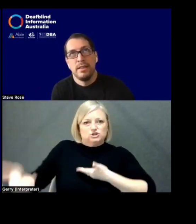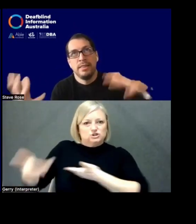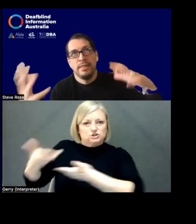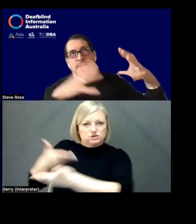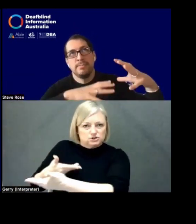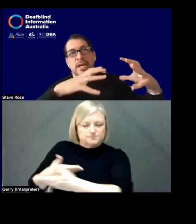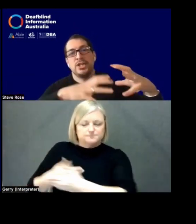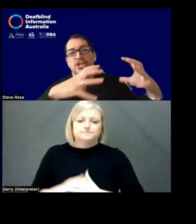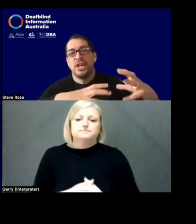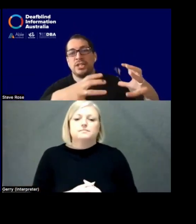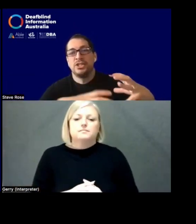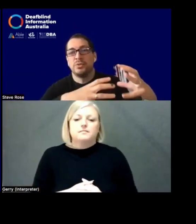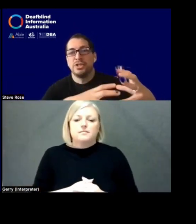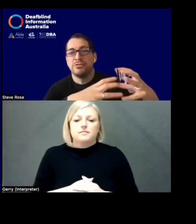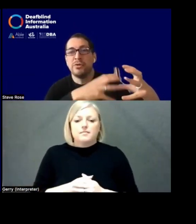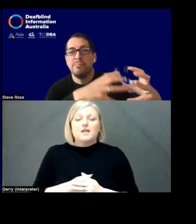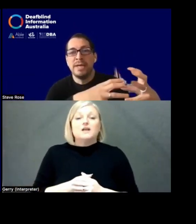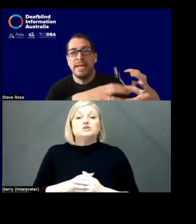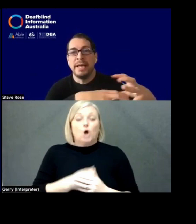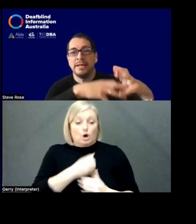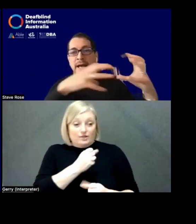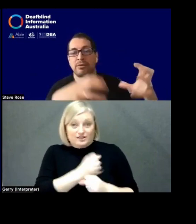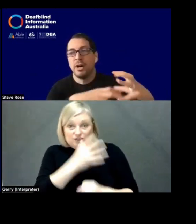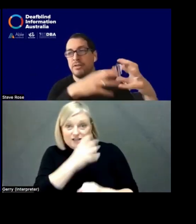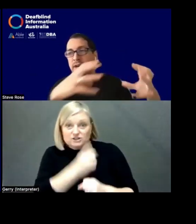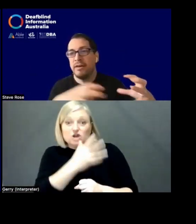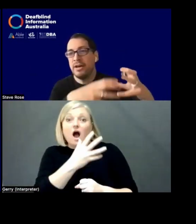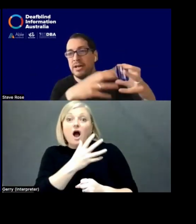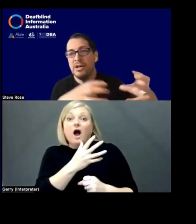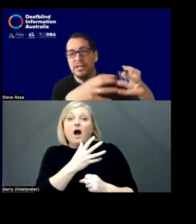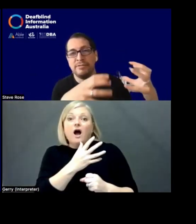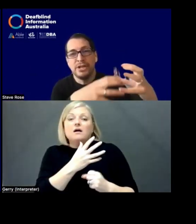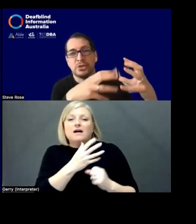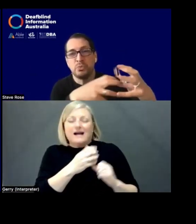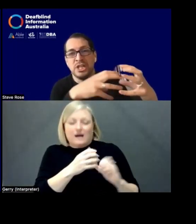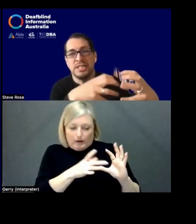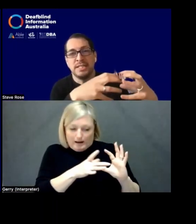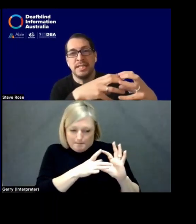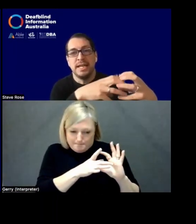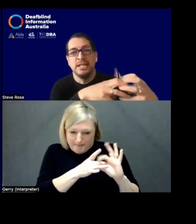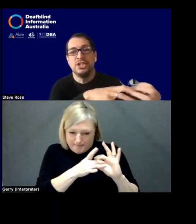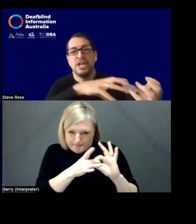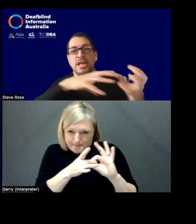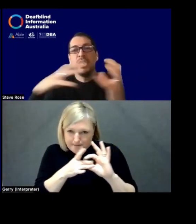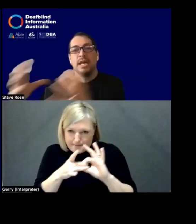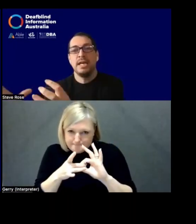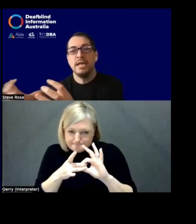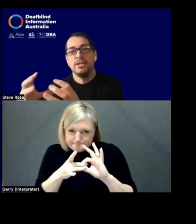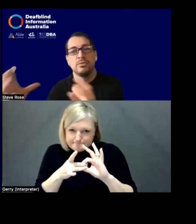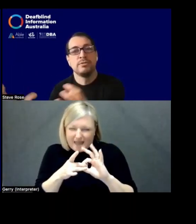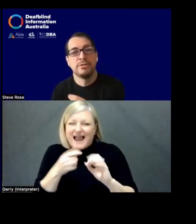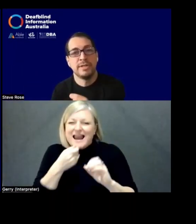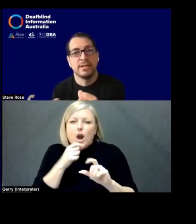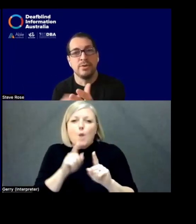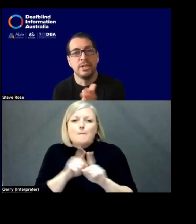these emerging gestures which have got meaning, our early first words stage, into a full language?